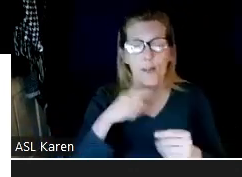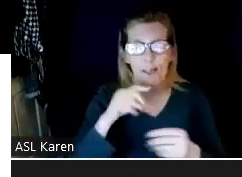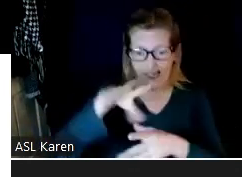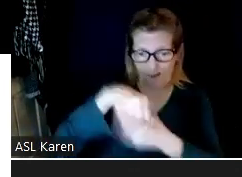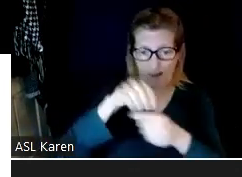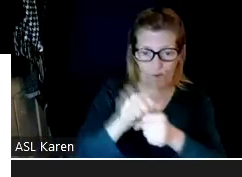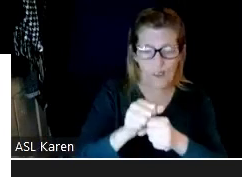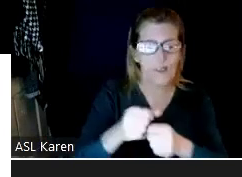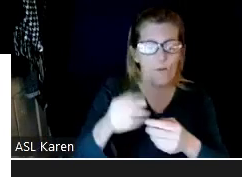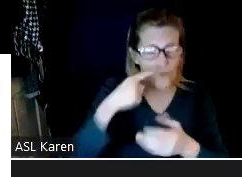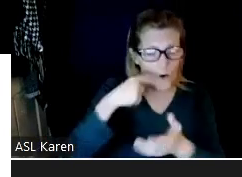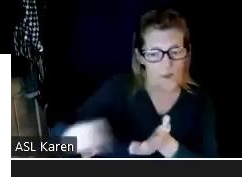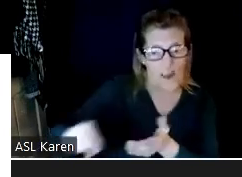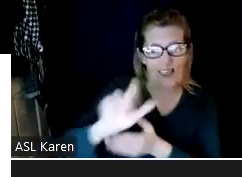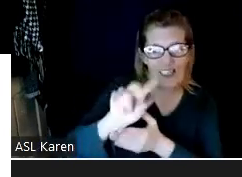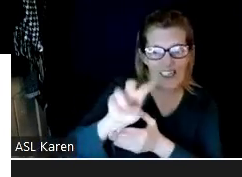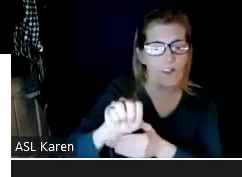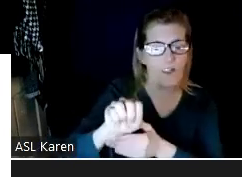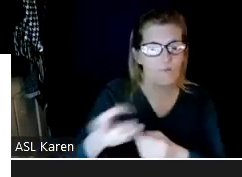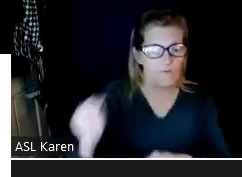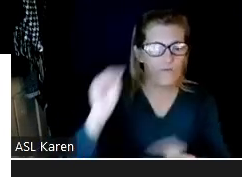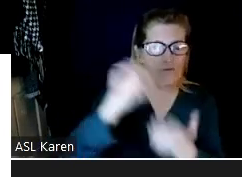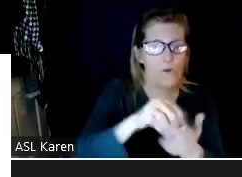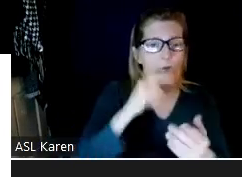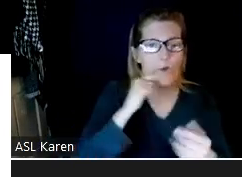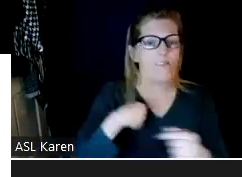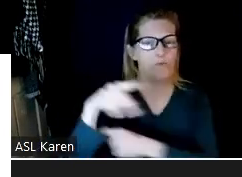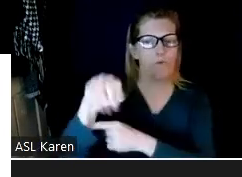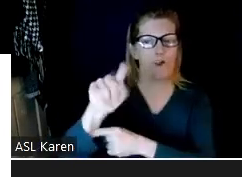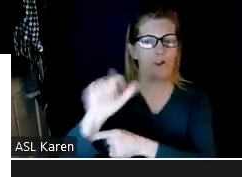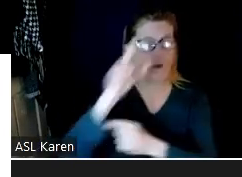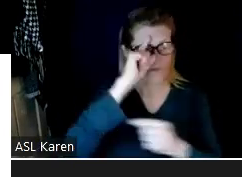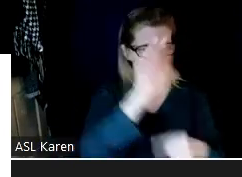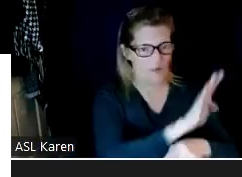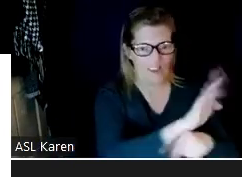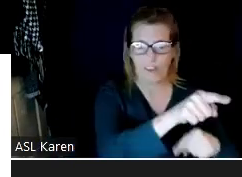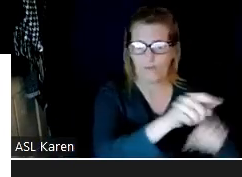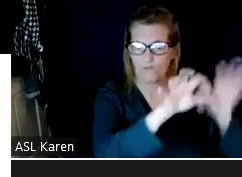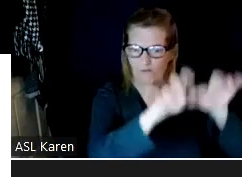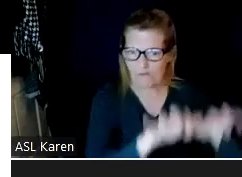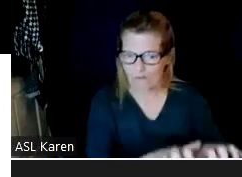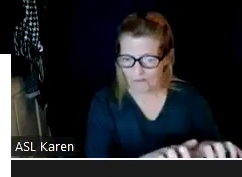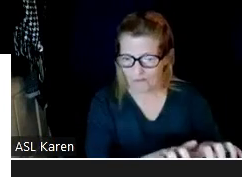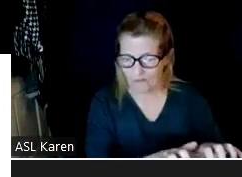15:21:40 This system will have a single portal for businesses where they can have their unemployment